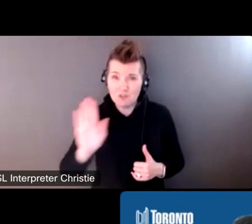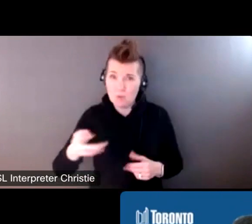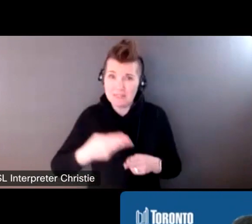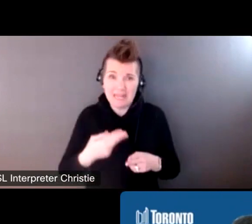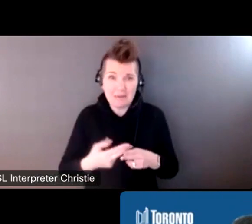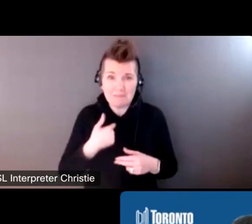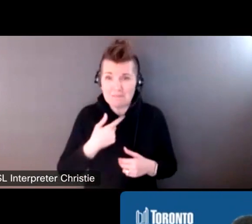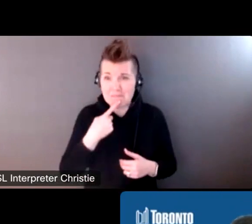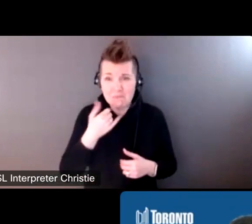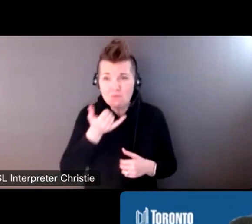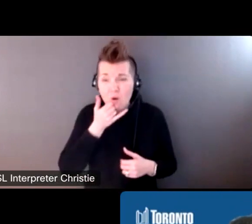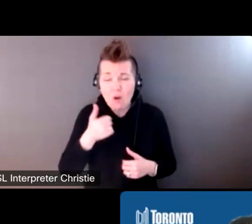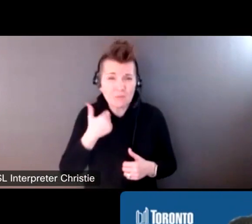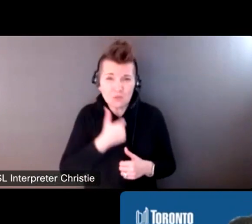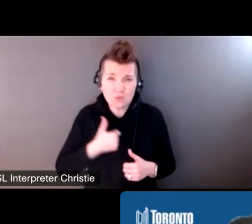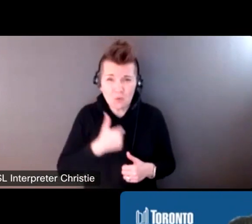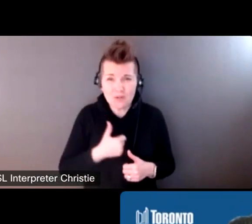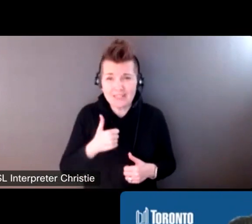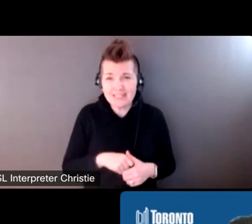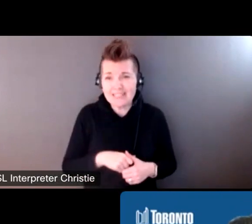We have a question from Shrada.